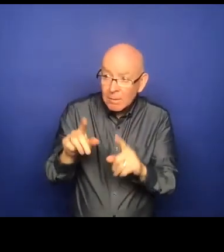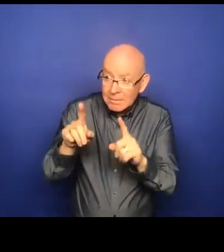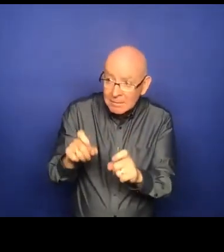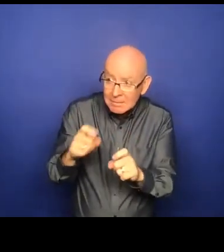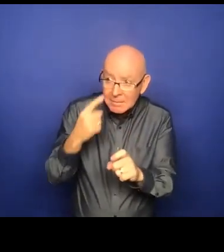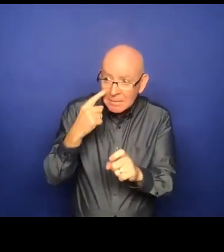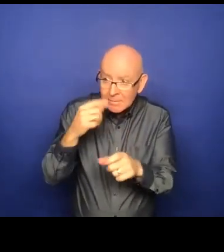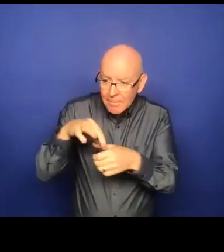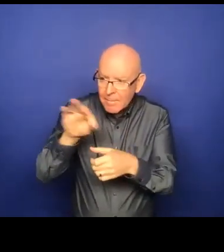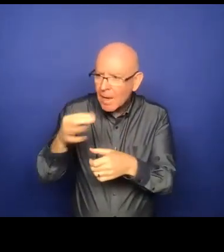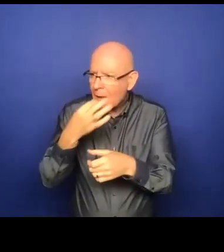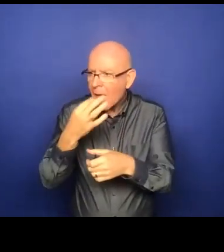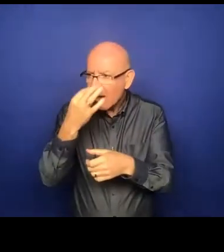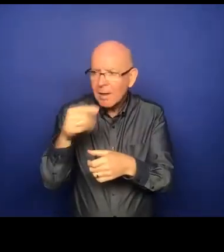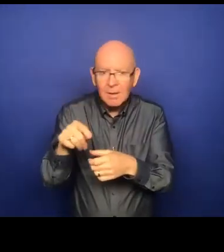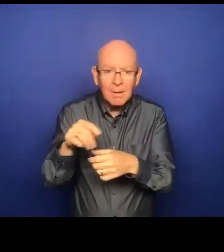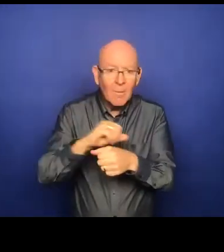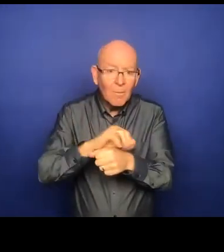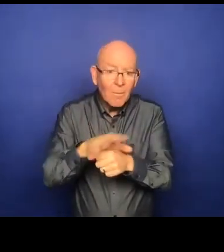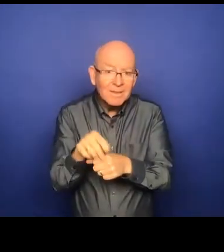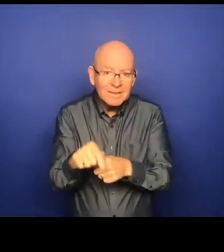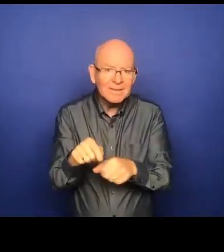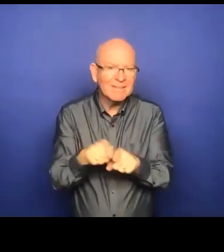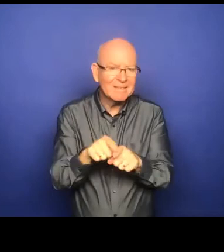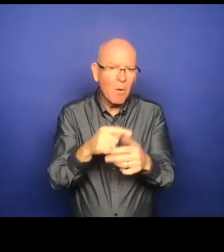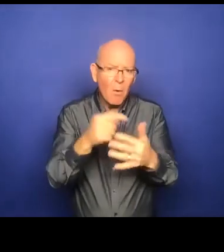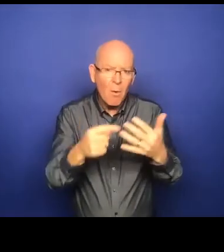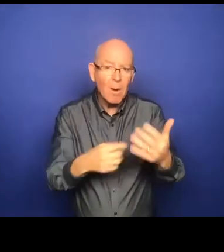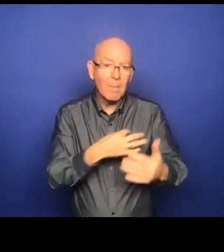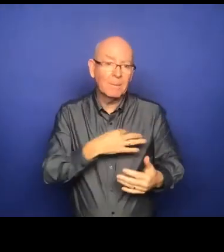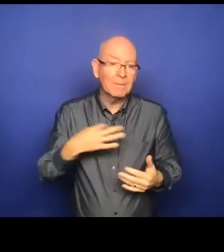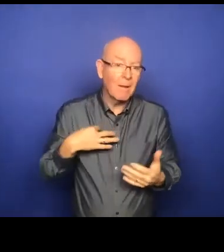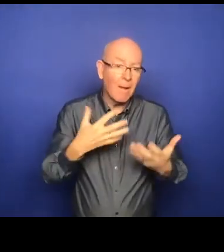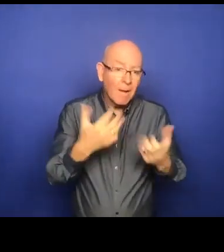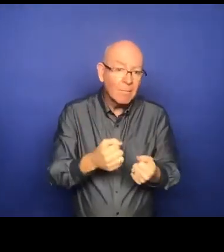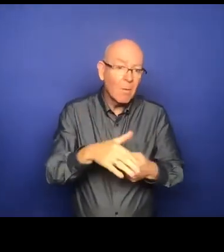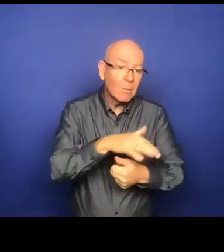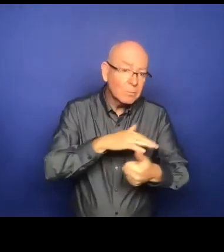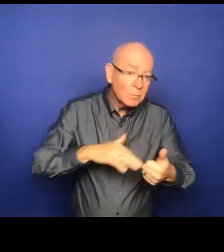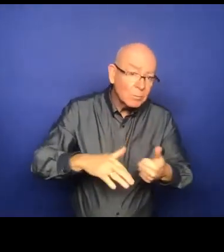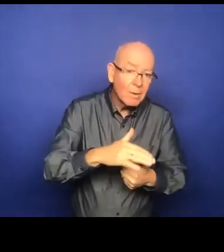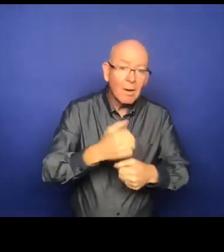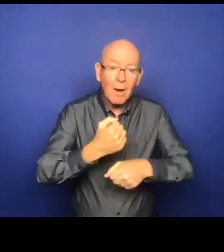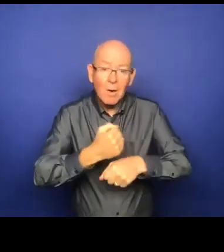develop and to monitor these programmes.